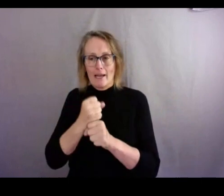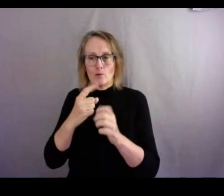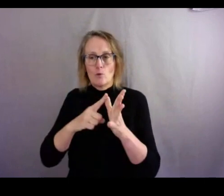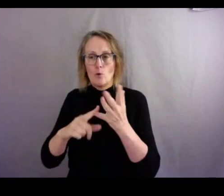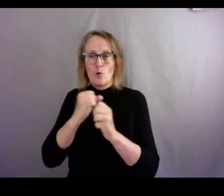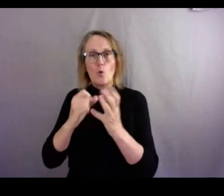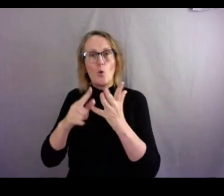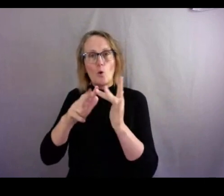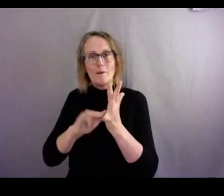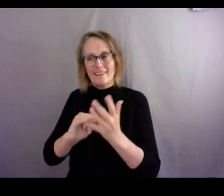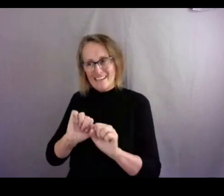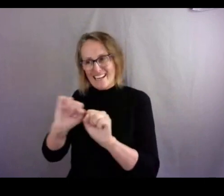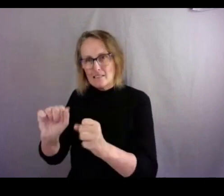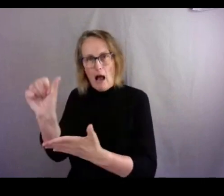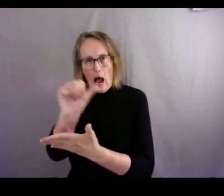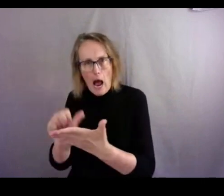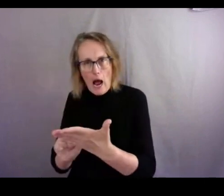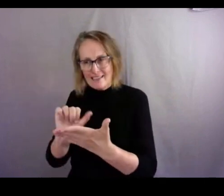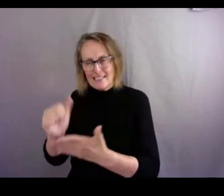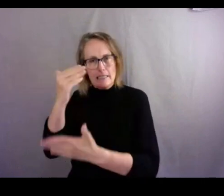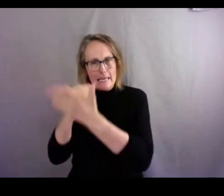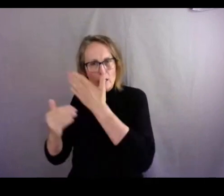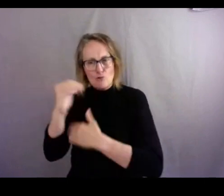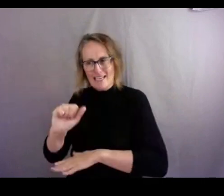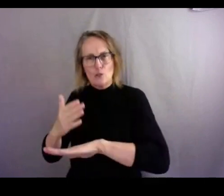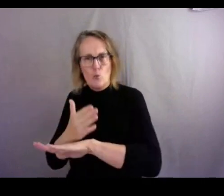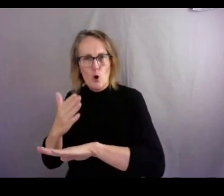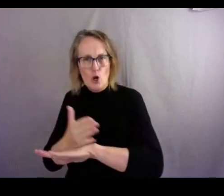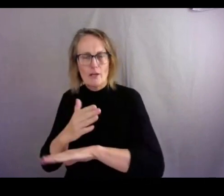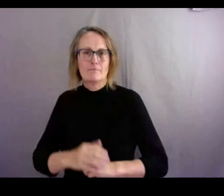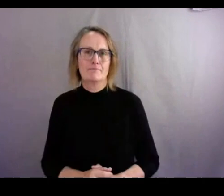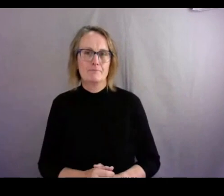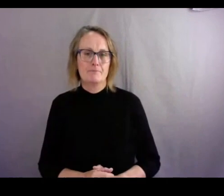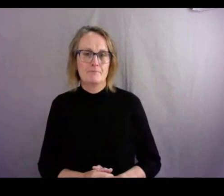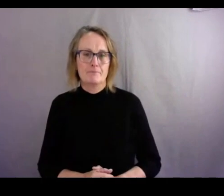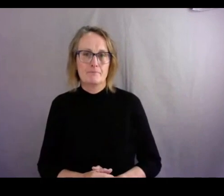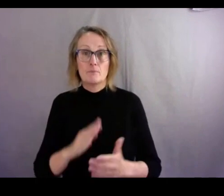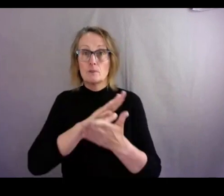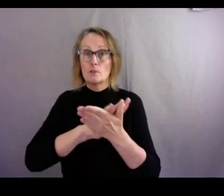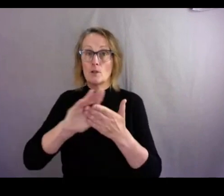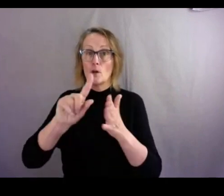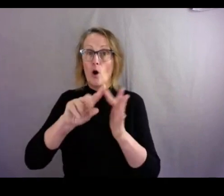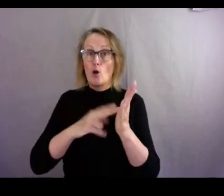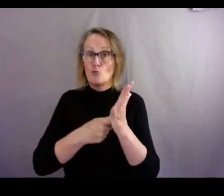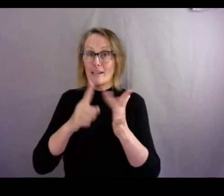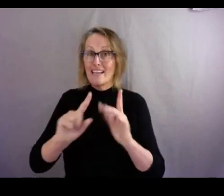enable new readings of his work. As curator of "Gauguin's World," Henri Loyrette is our first presenter this afternoon.